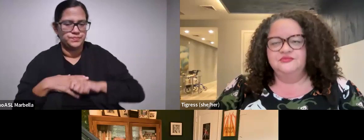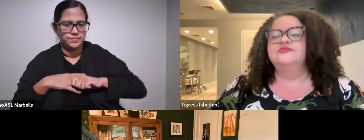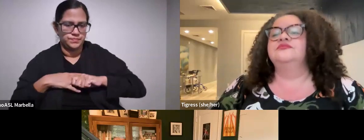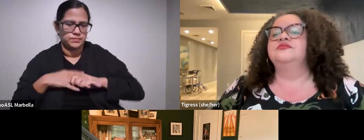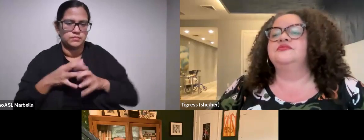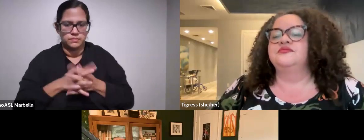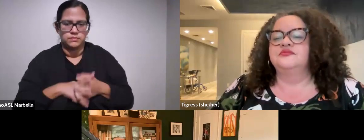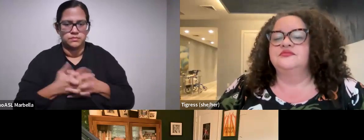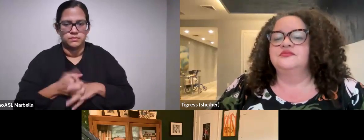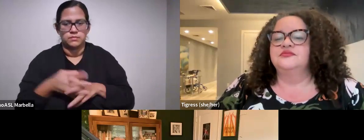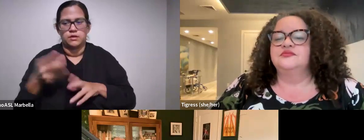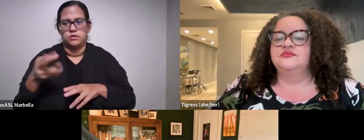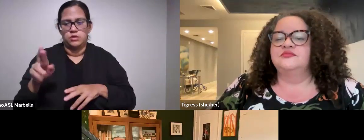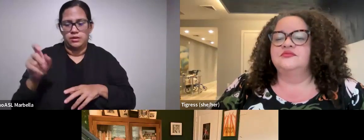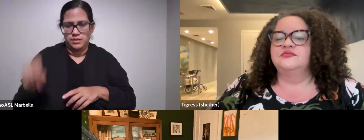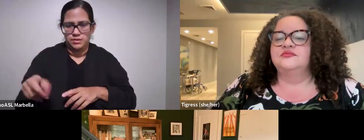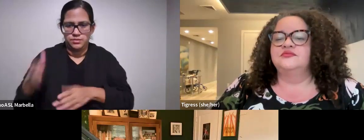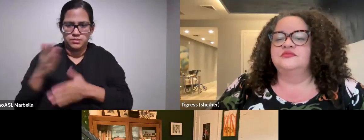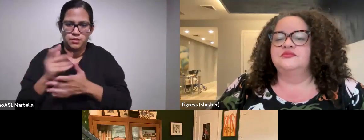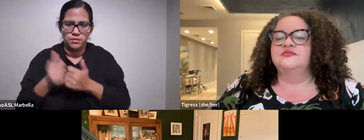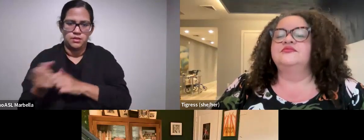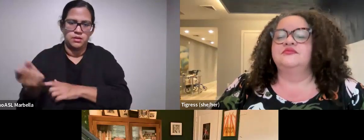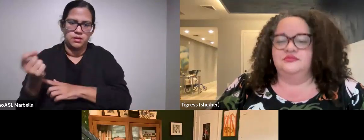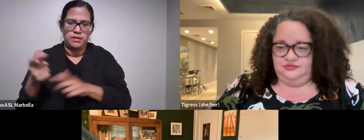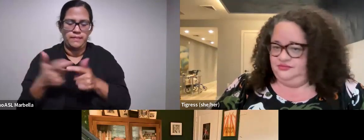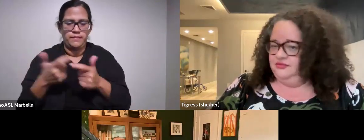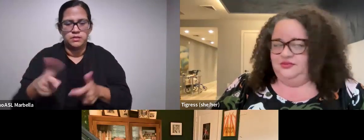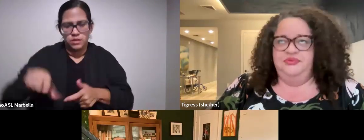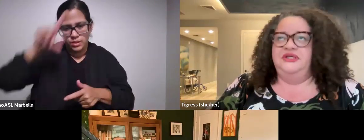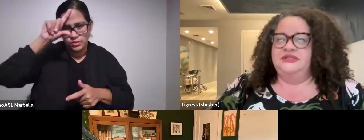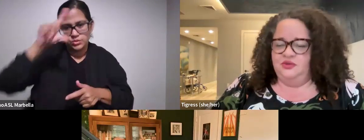Can we knock it off with our annual Biggest Loser competition? Can we just launch?